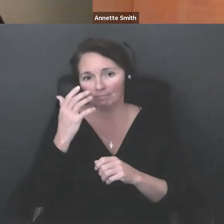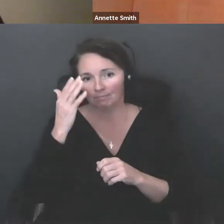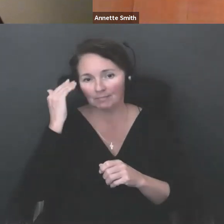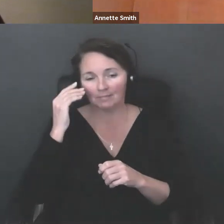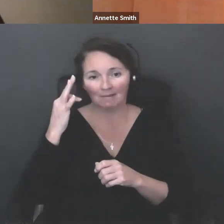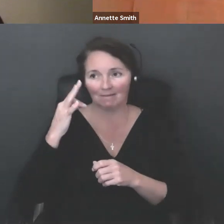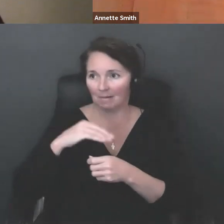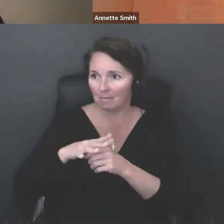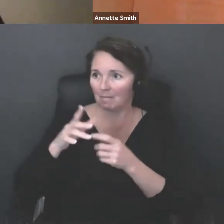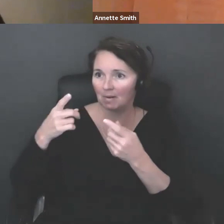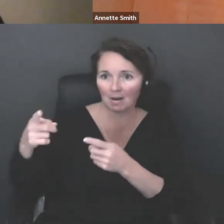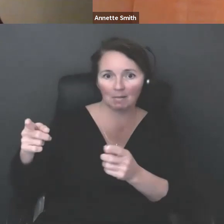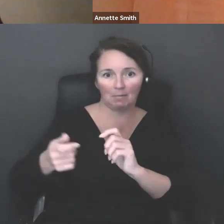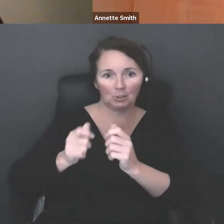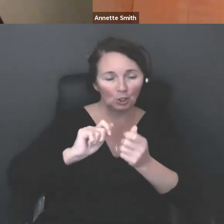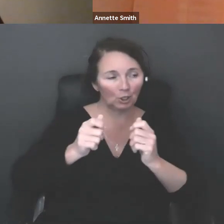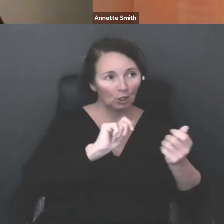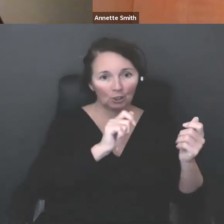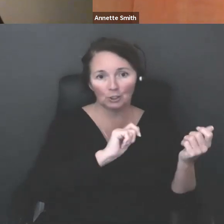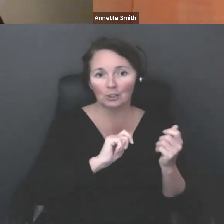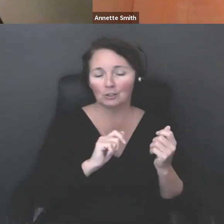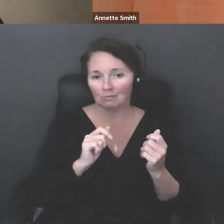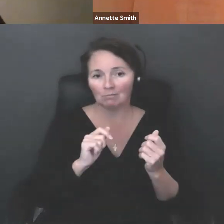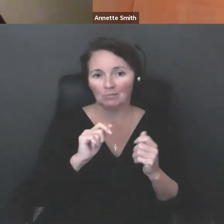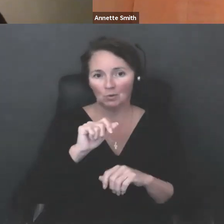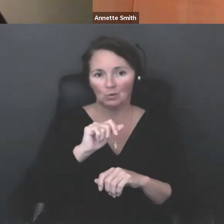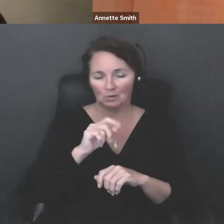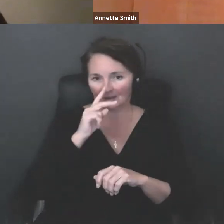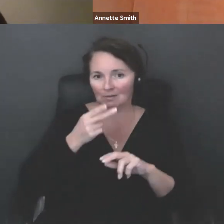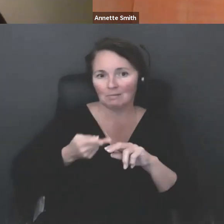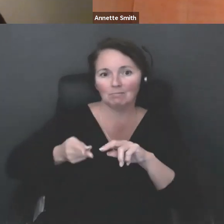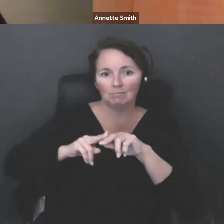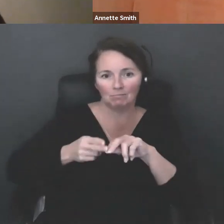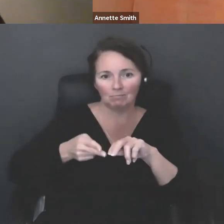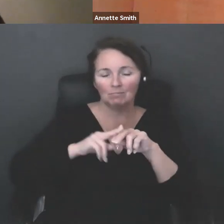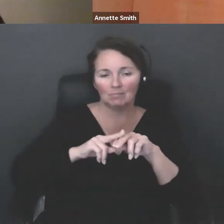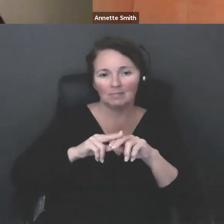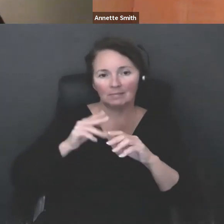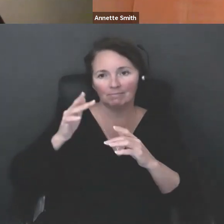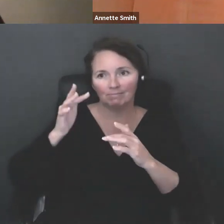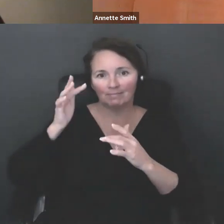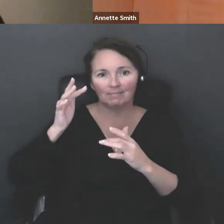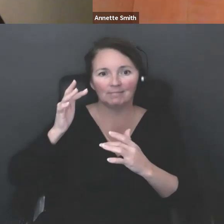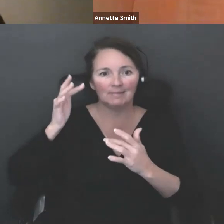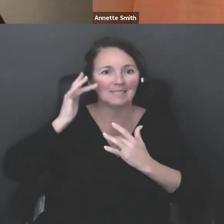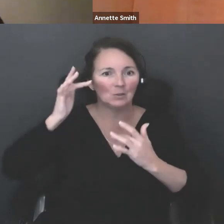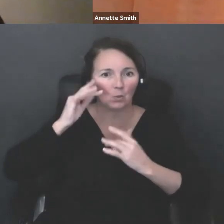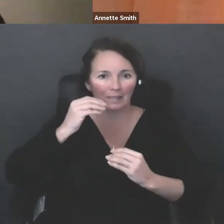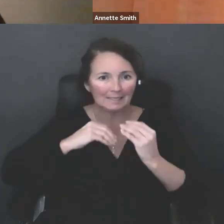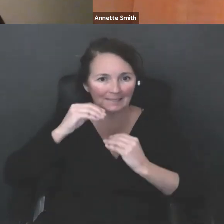Yeah. For sure, I mean, I think COVID is just because of the pandemic, and all of the changes